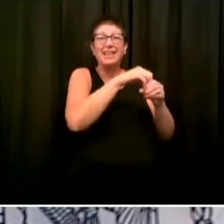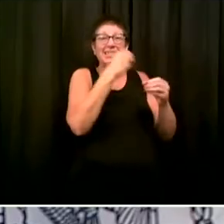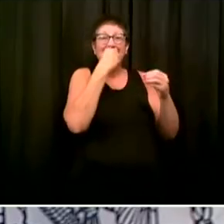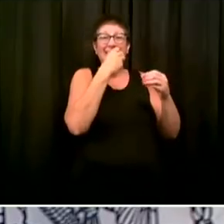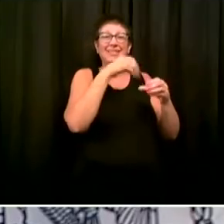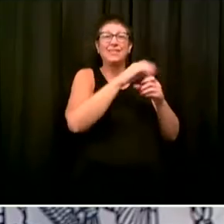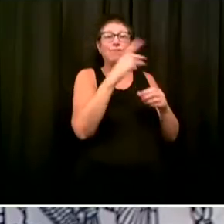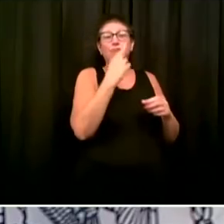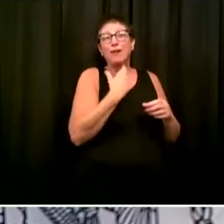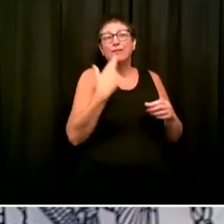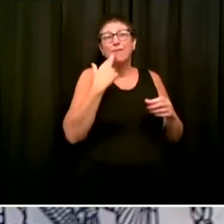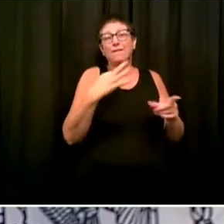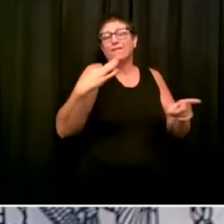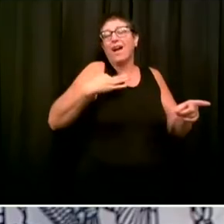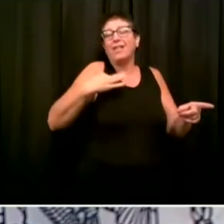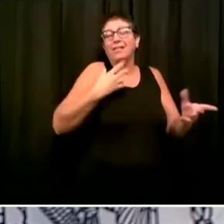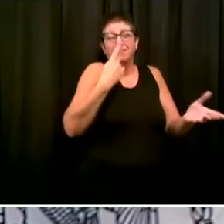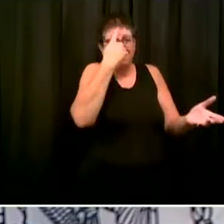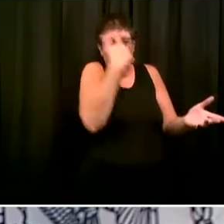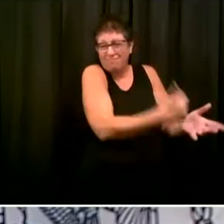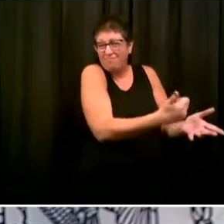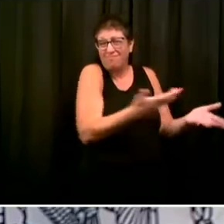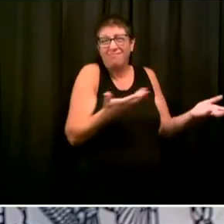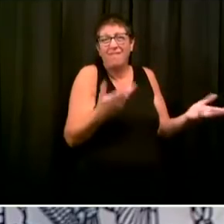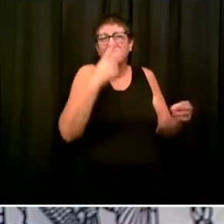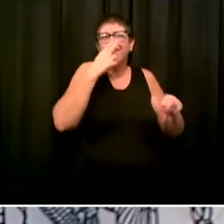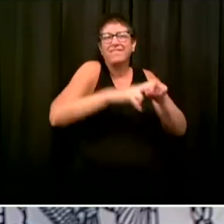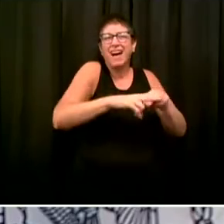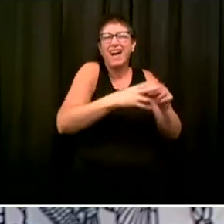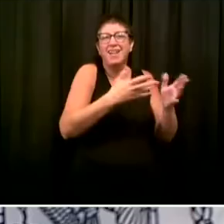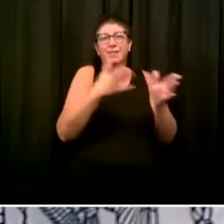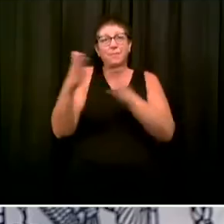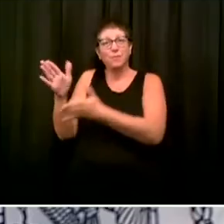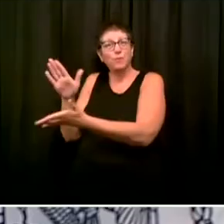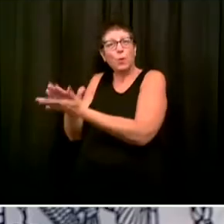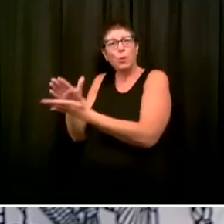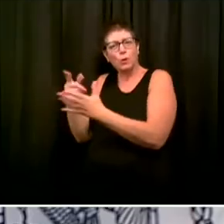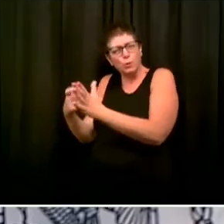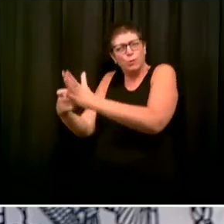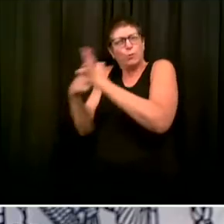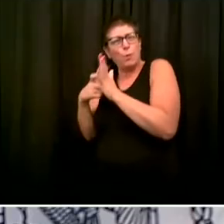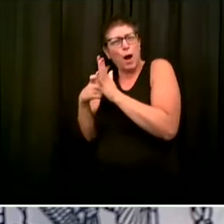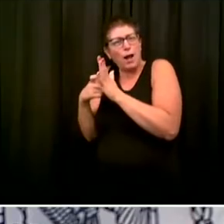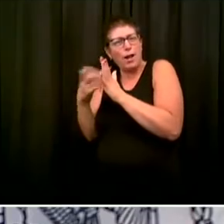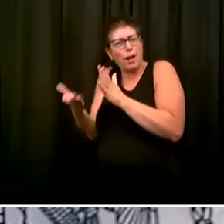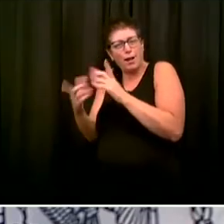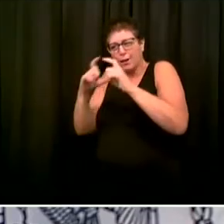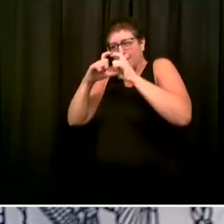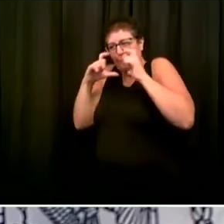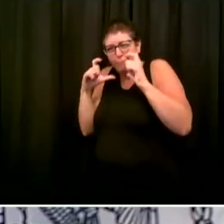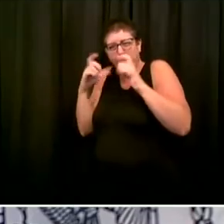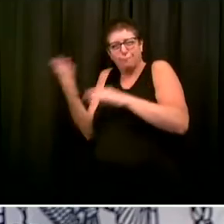BUT YOU CAN'T CPAOMRE THE LEGAL AND MORE